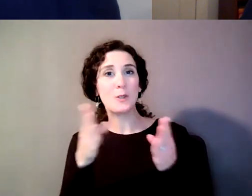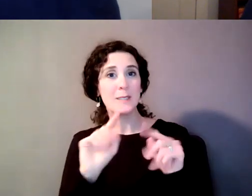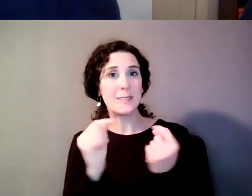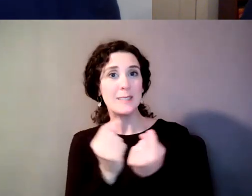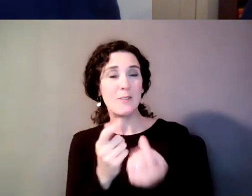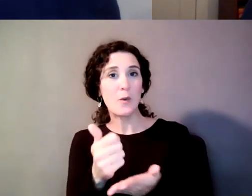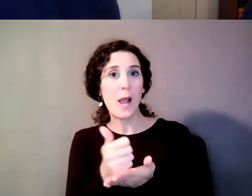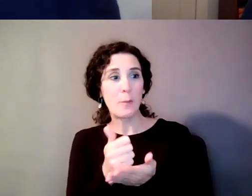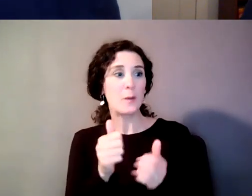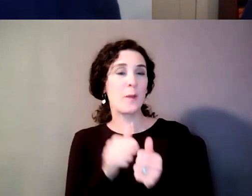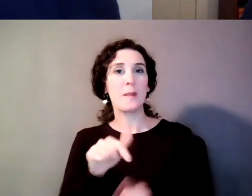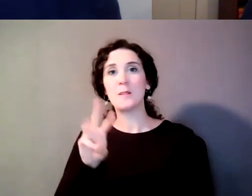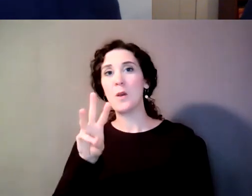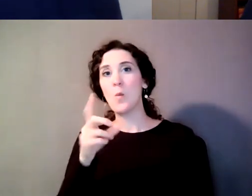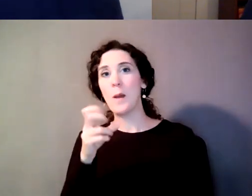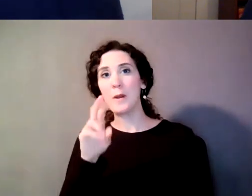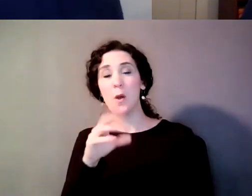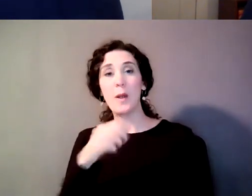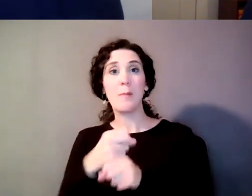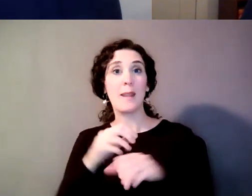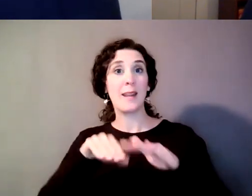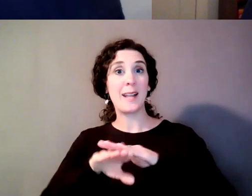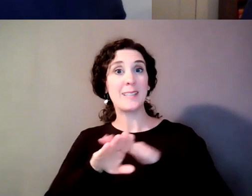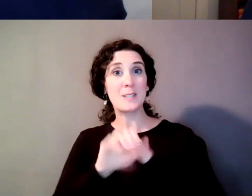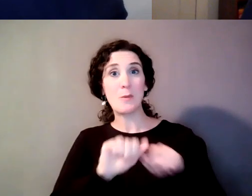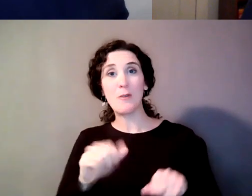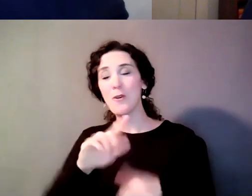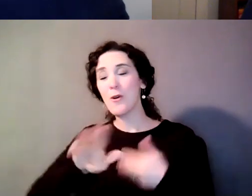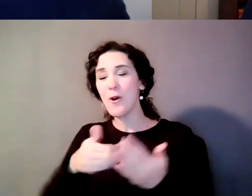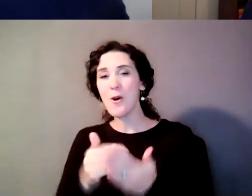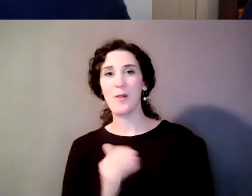making it accessible for all of our alumni. Real-time captioning is available